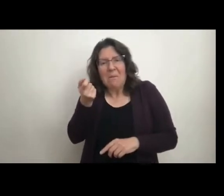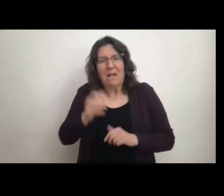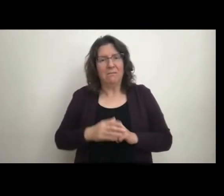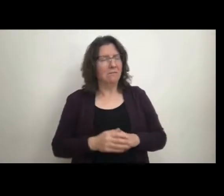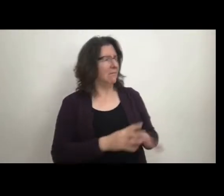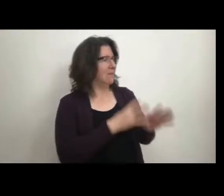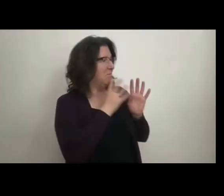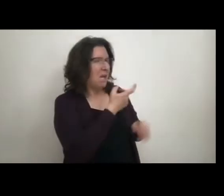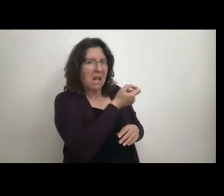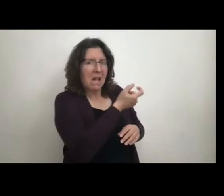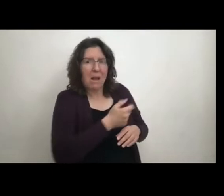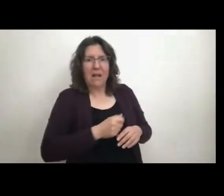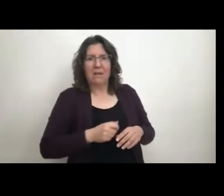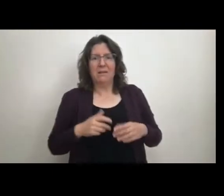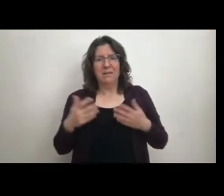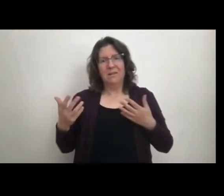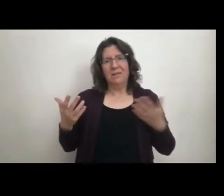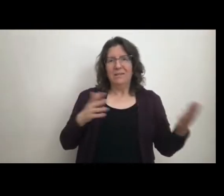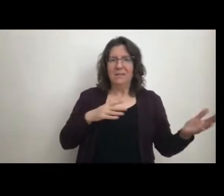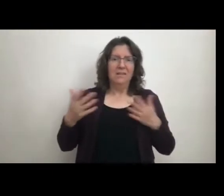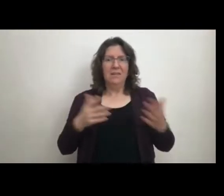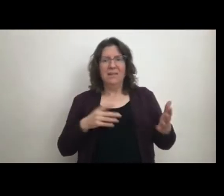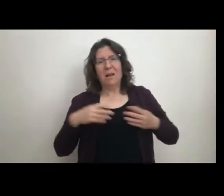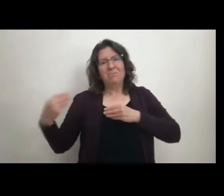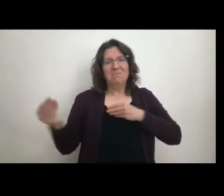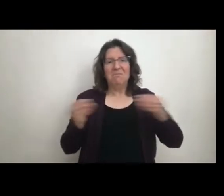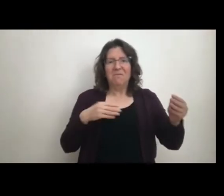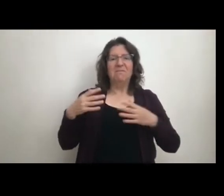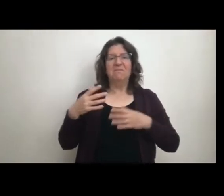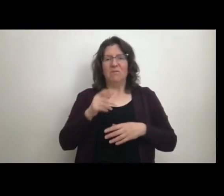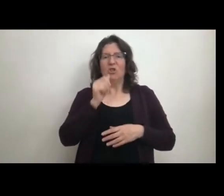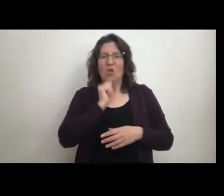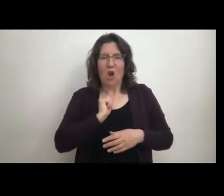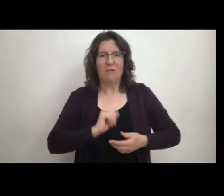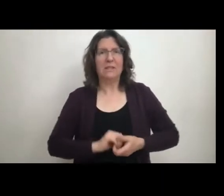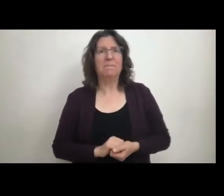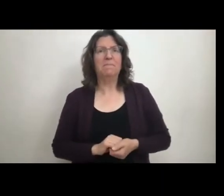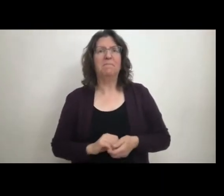When someone in hearing space can sign a little bit or when someone in deaf space speaks a little bit . . .